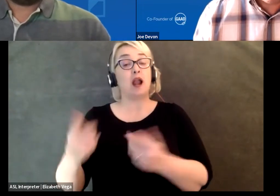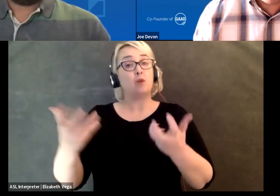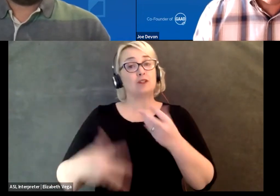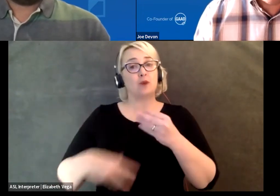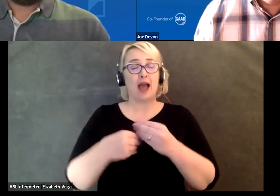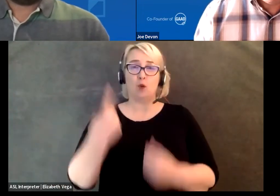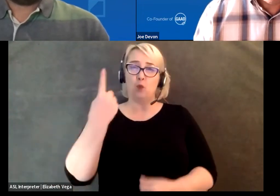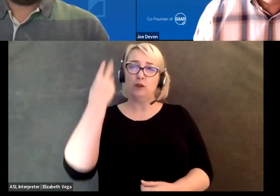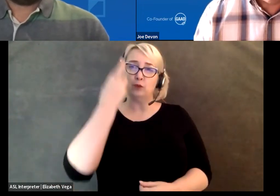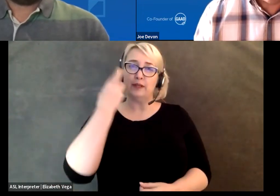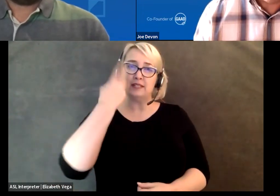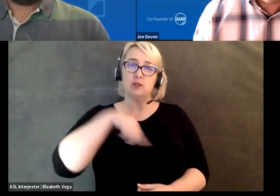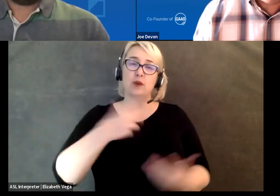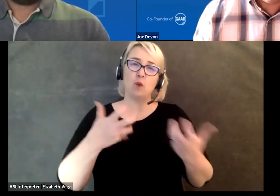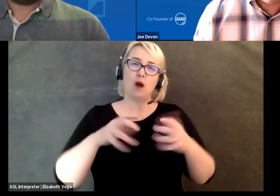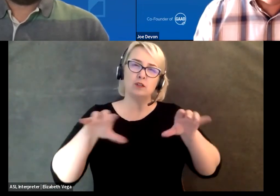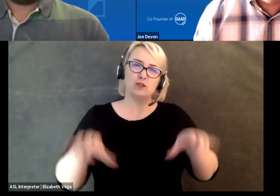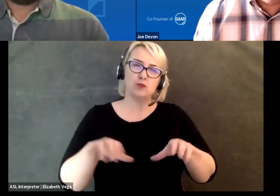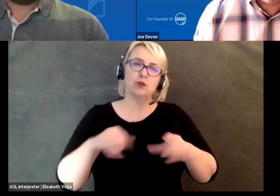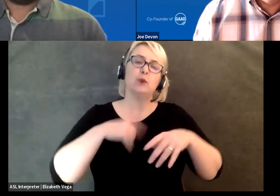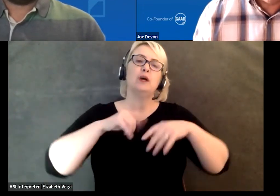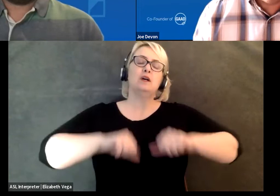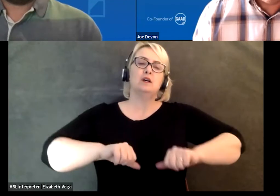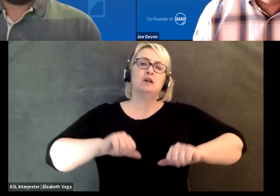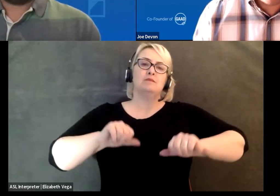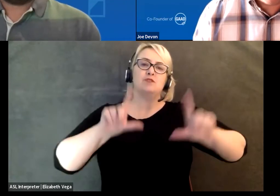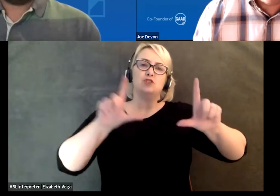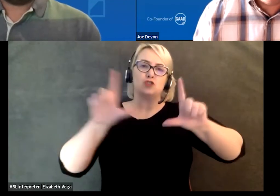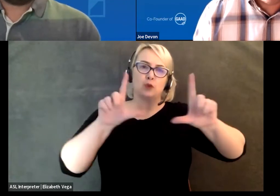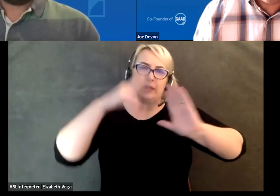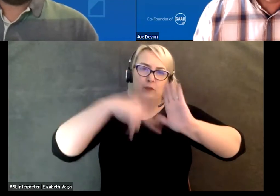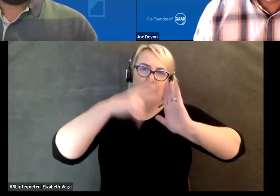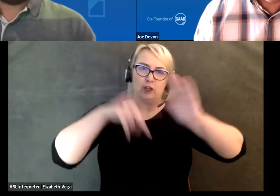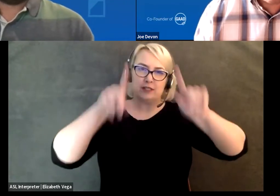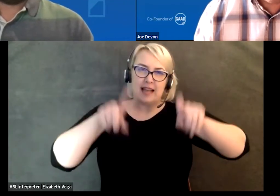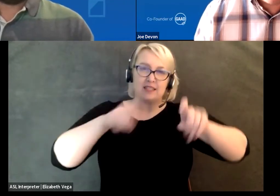testing of registration and log in, log out is that we've gotten some feedback